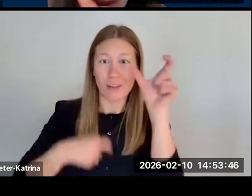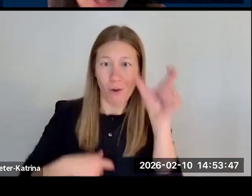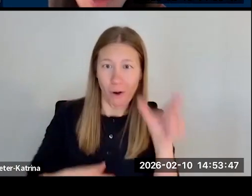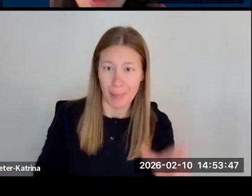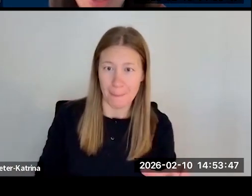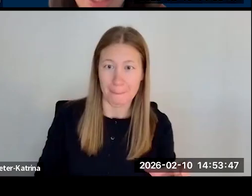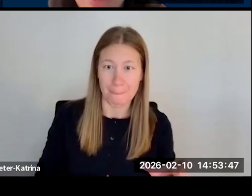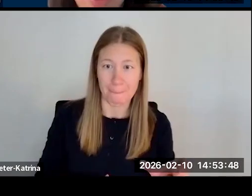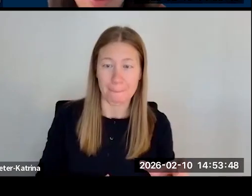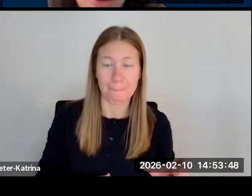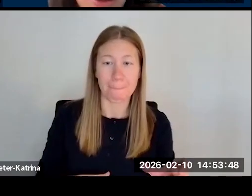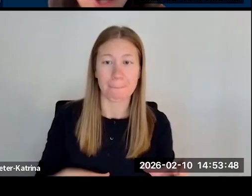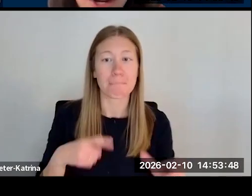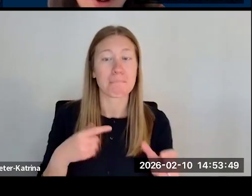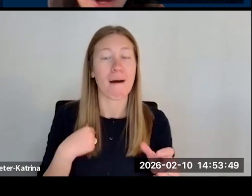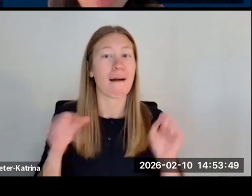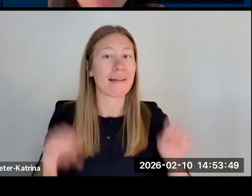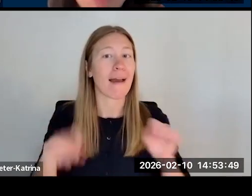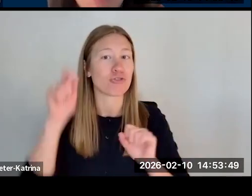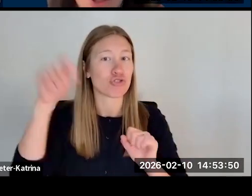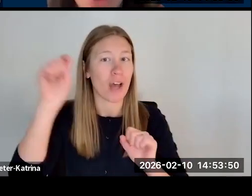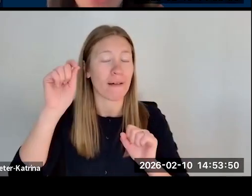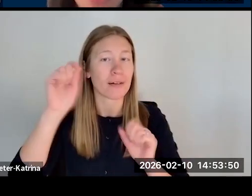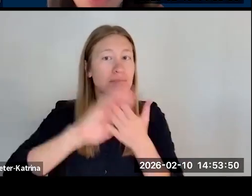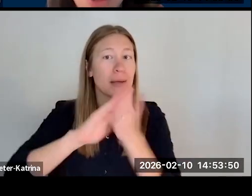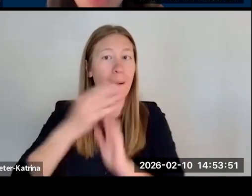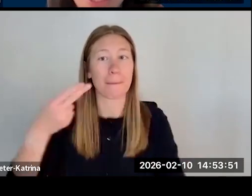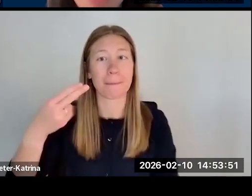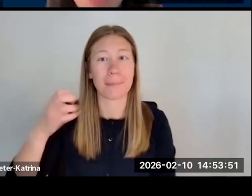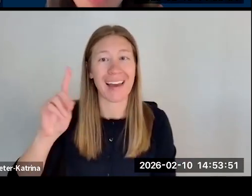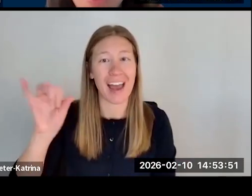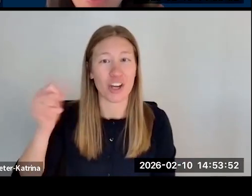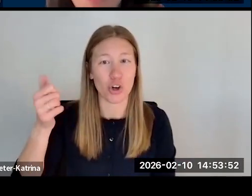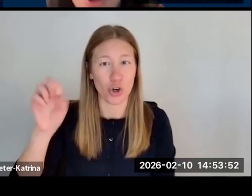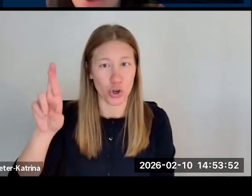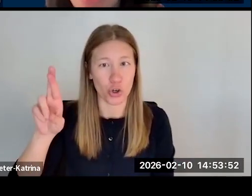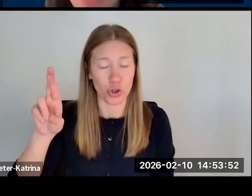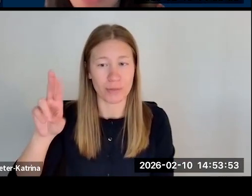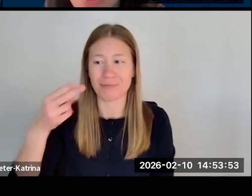So I can just click the check box mark. First row as header mark